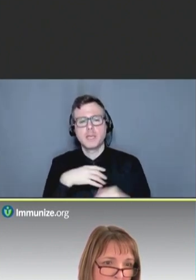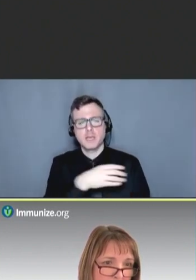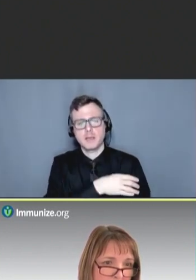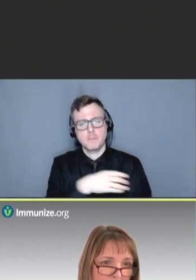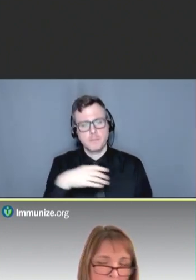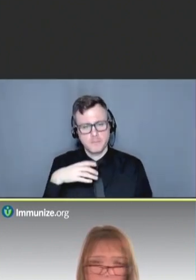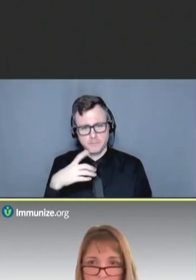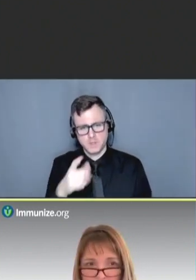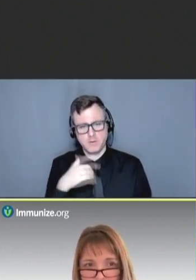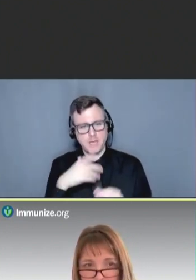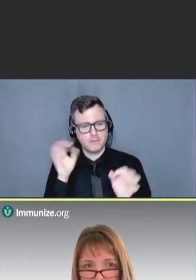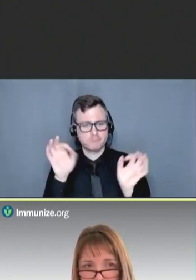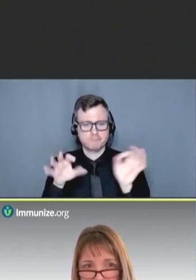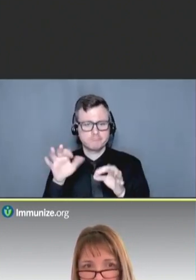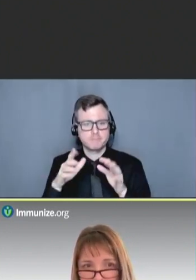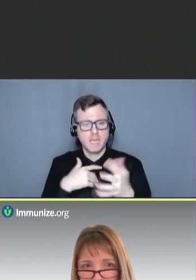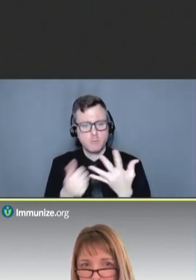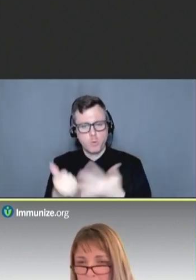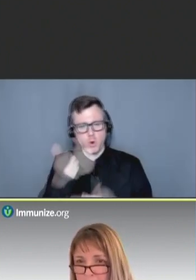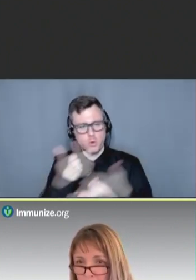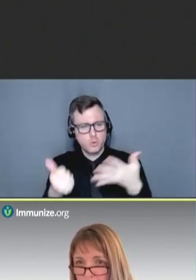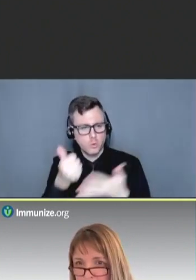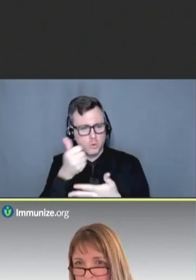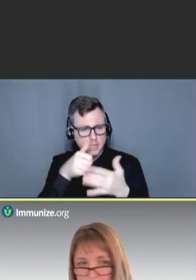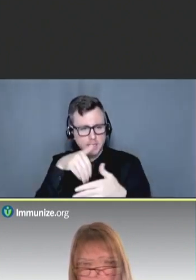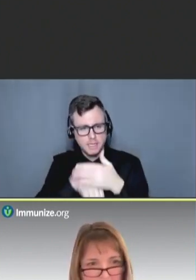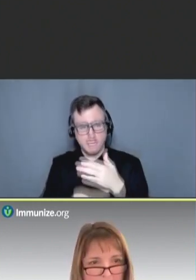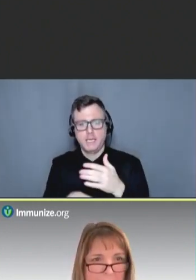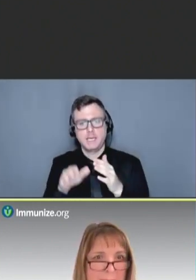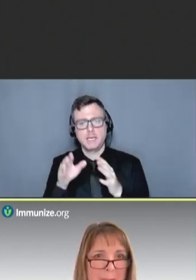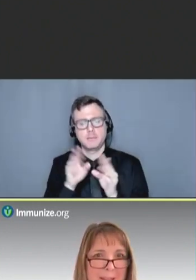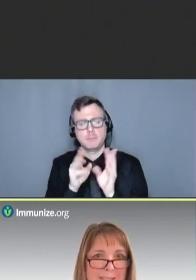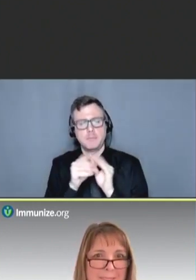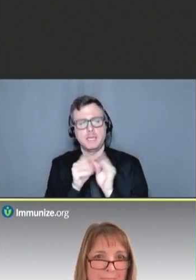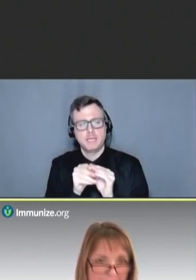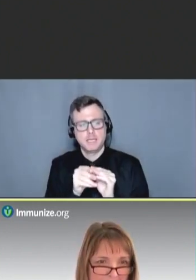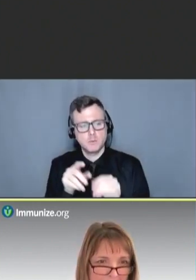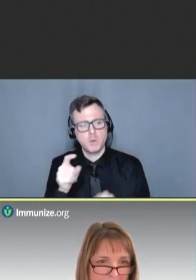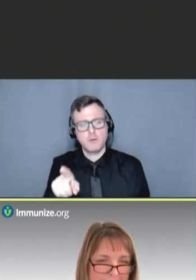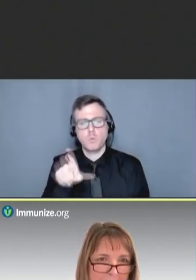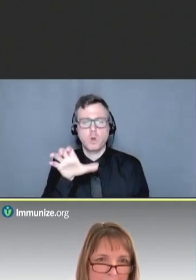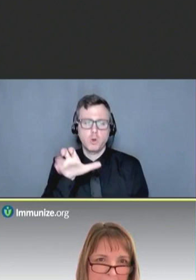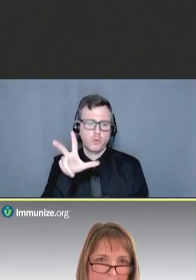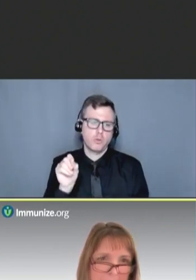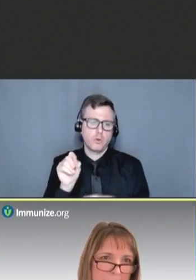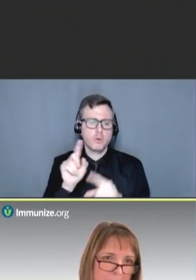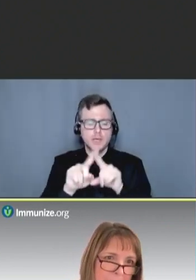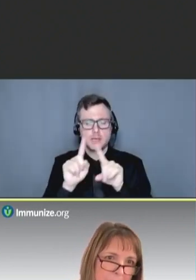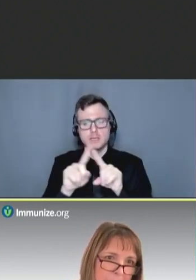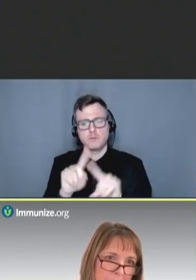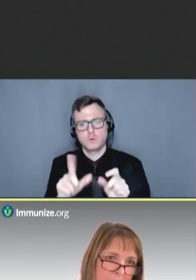And we have over 130 public and private organizations that participate. Next slide, please.